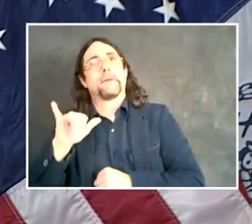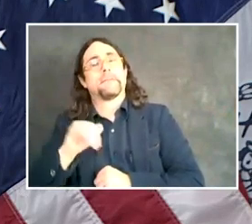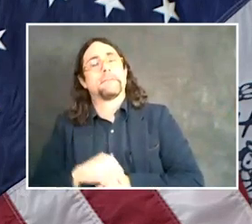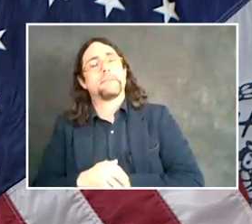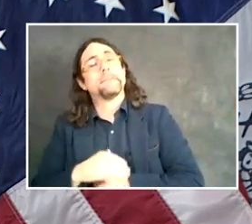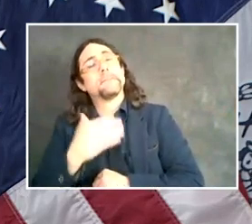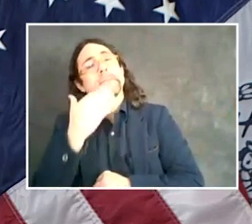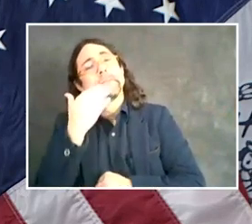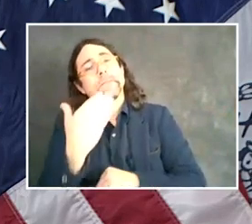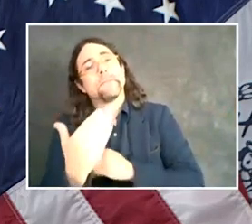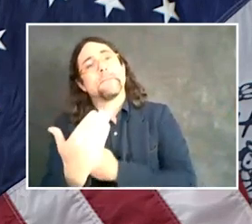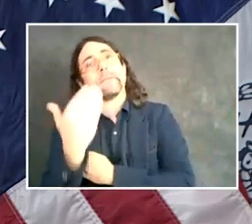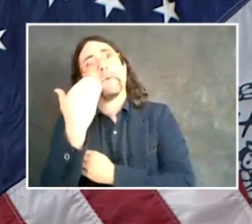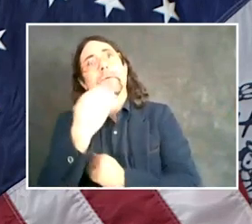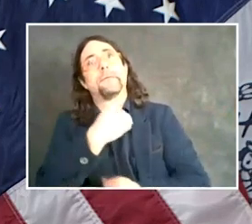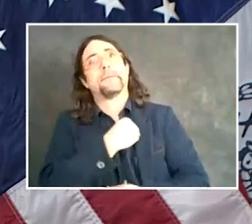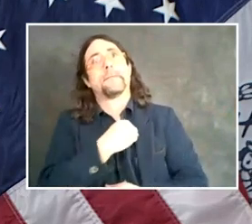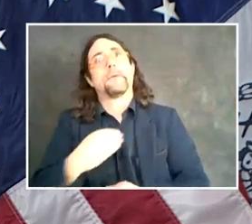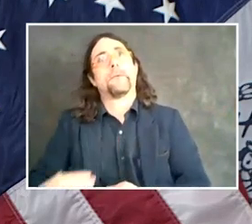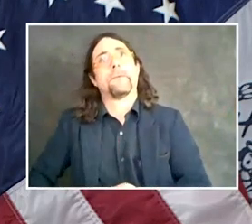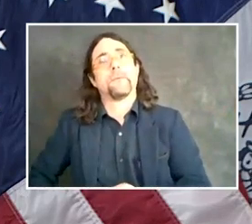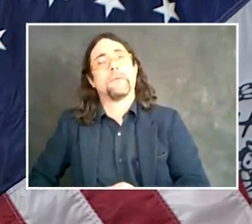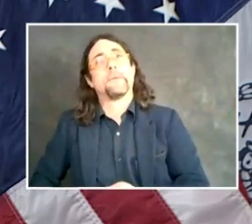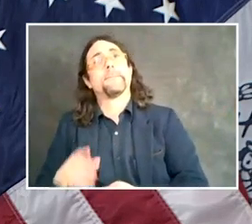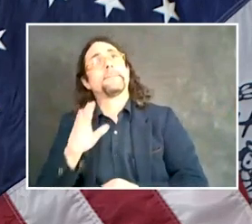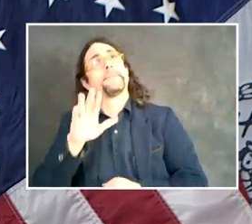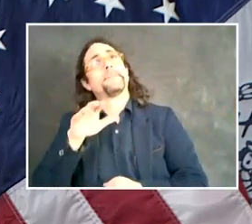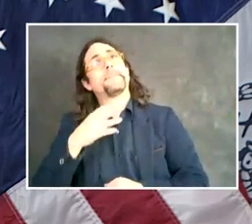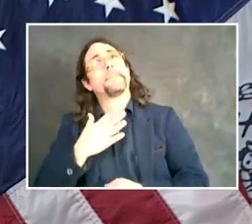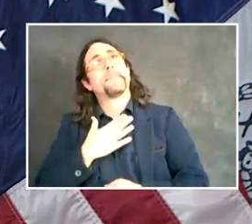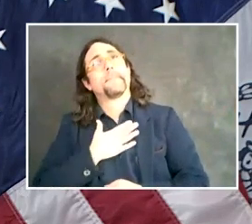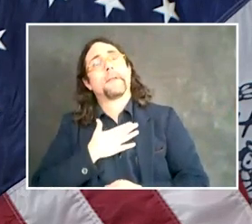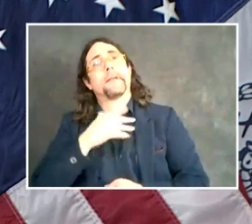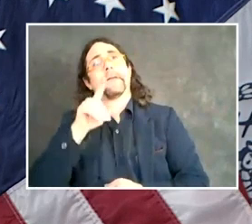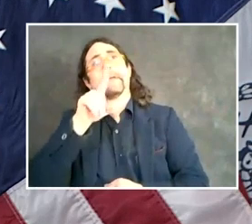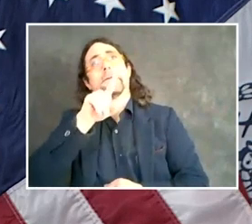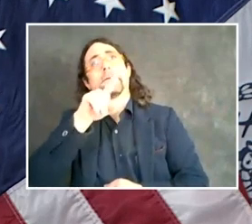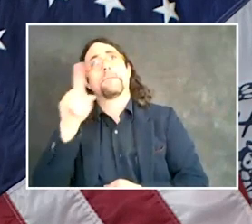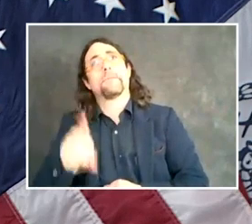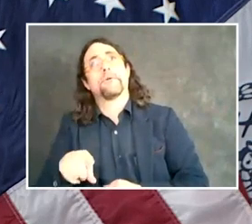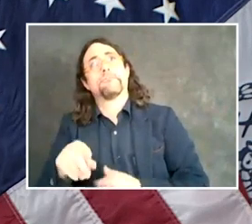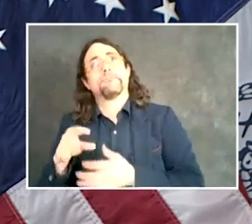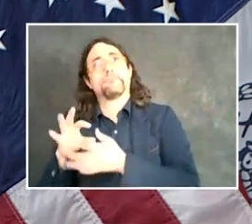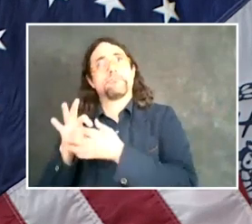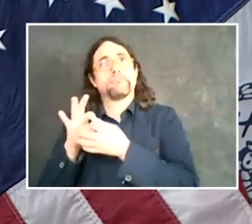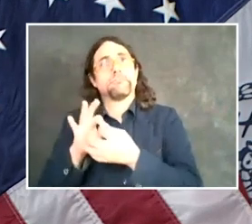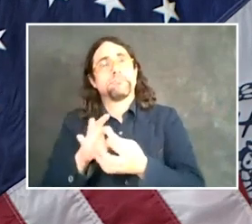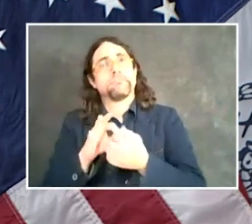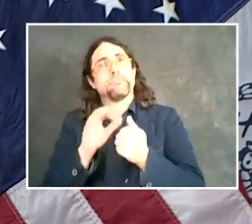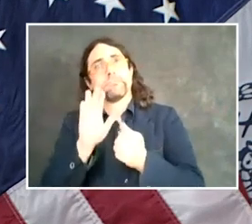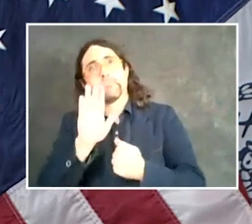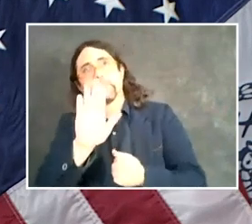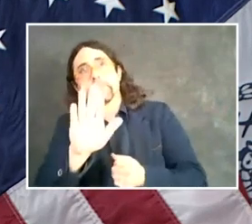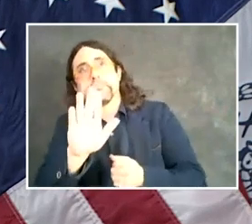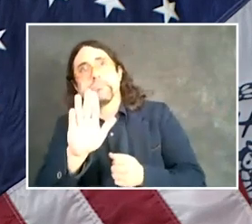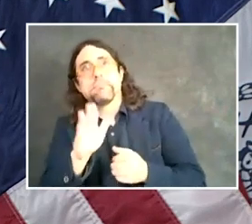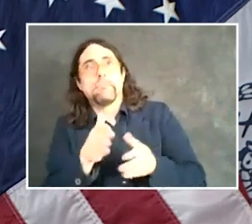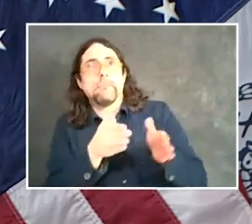MY QUESTION HAS TO DO WITH HOW